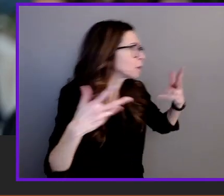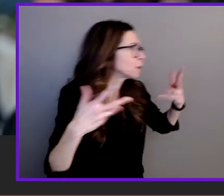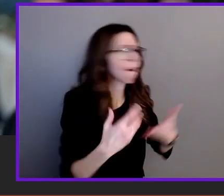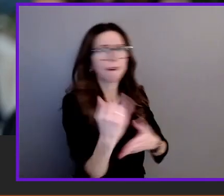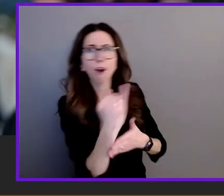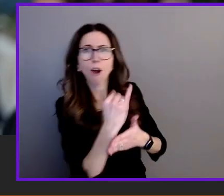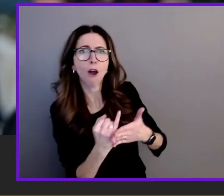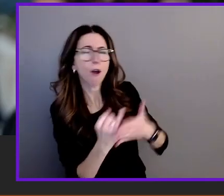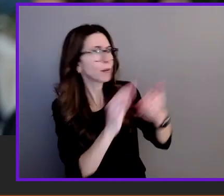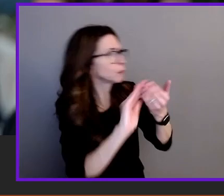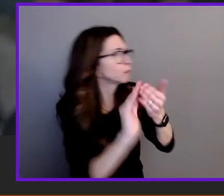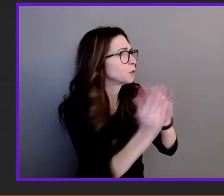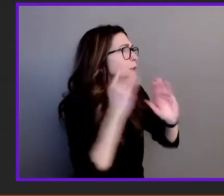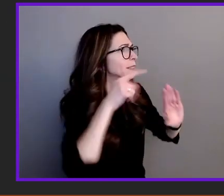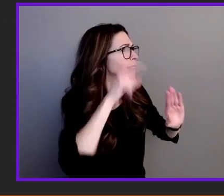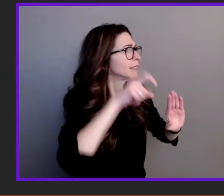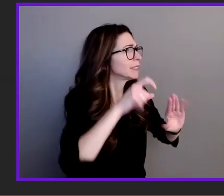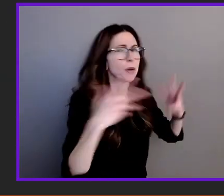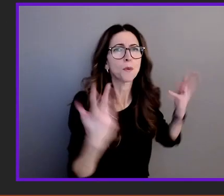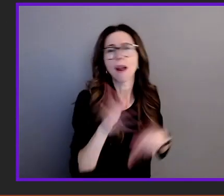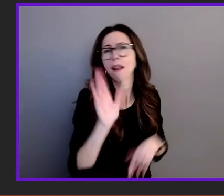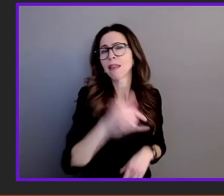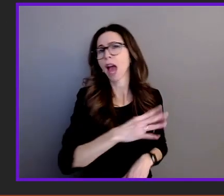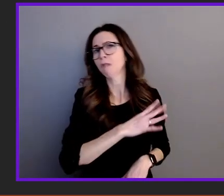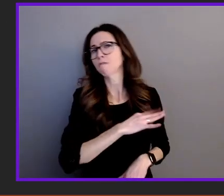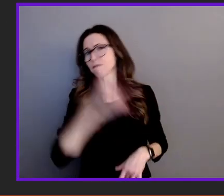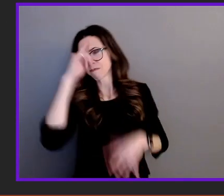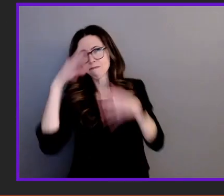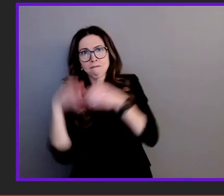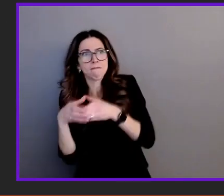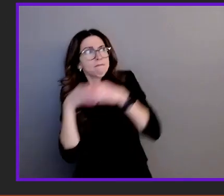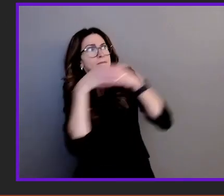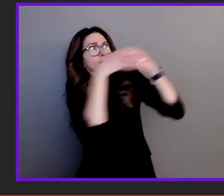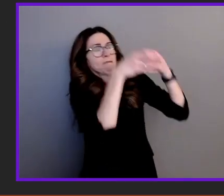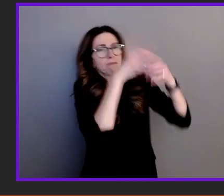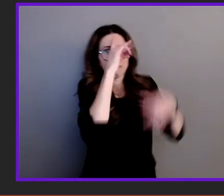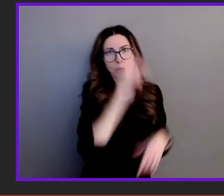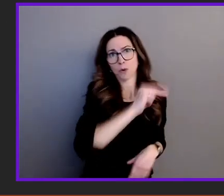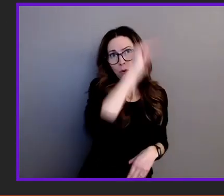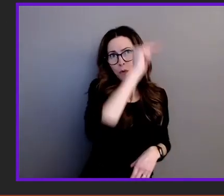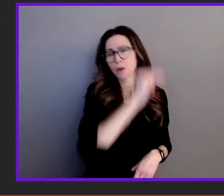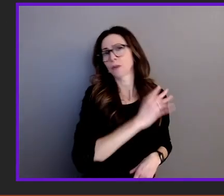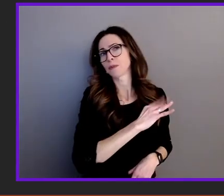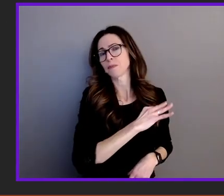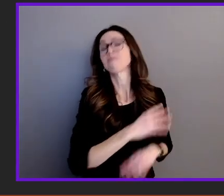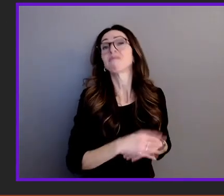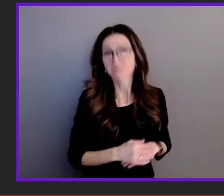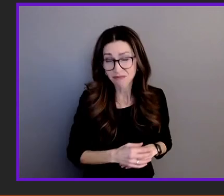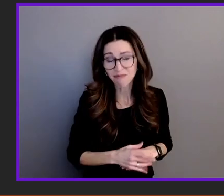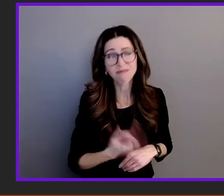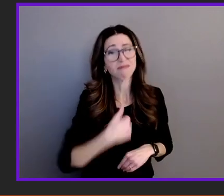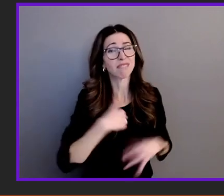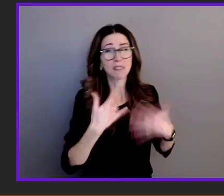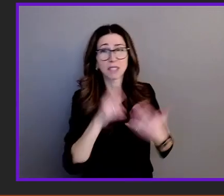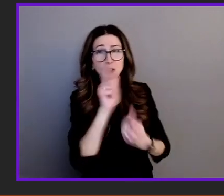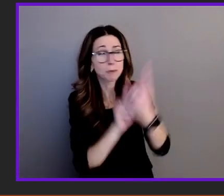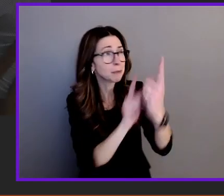This trip was about advancing concrete ways to bring that commitment to life. We met with artists, arts leaders, and arts